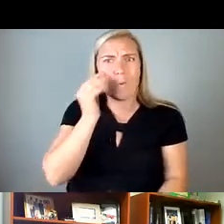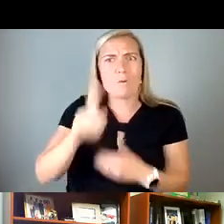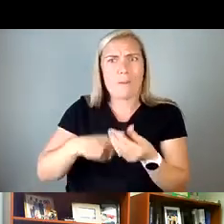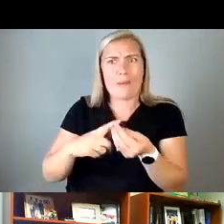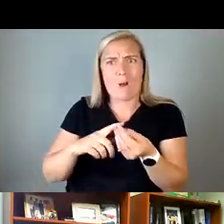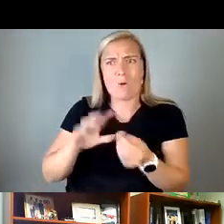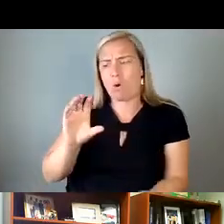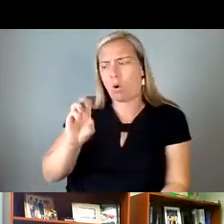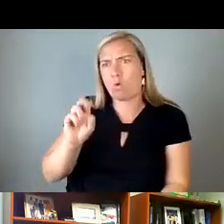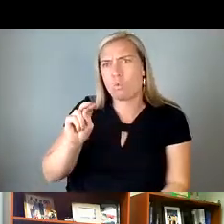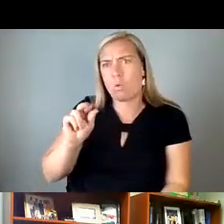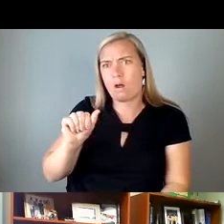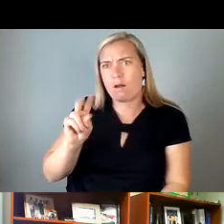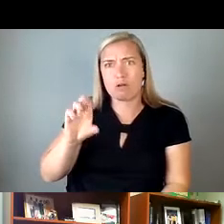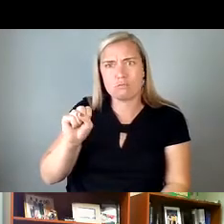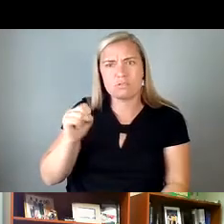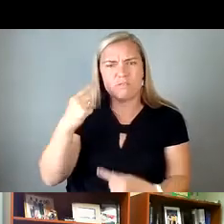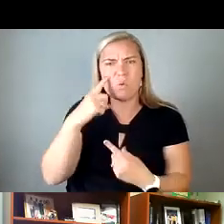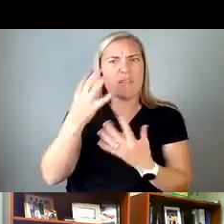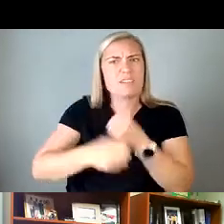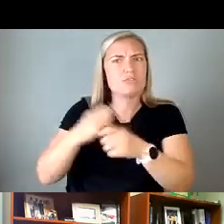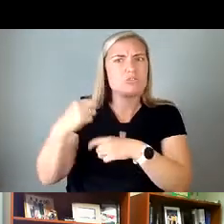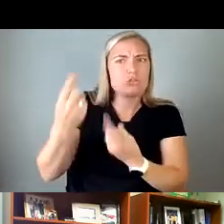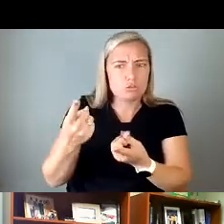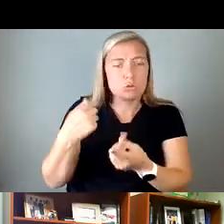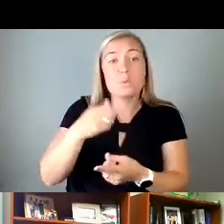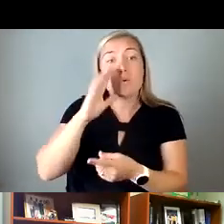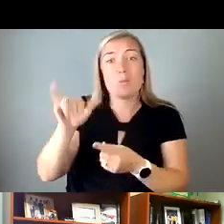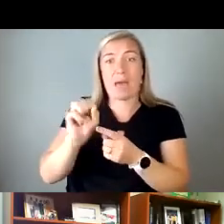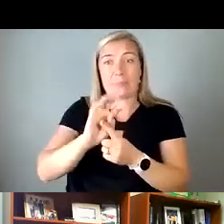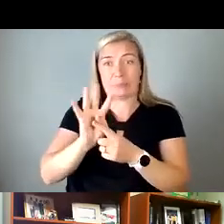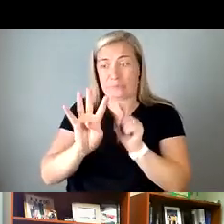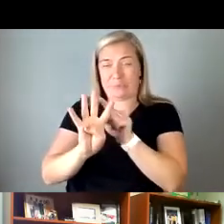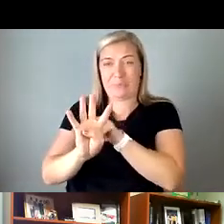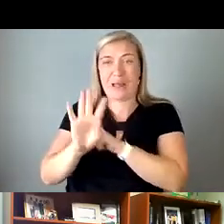decades, and we've known that the spike protein is one of the most important parts of the virus.